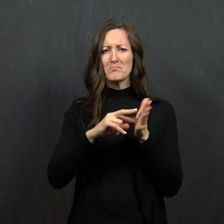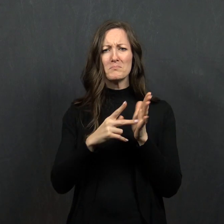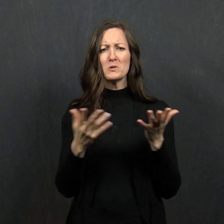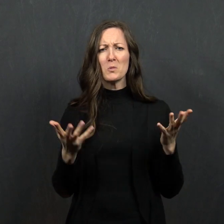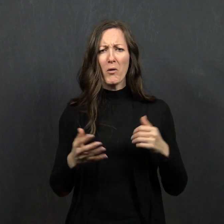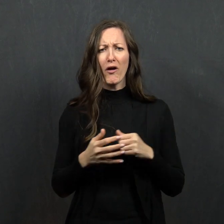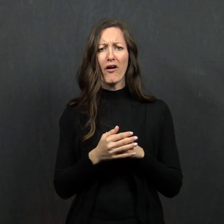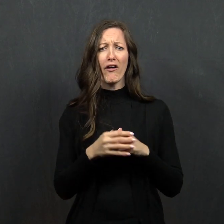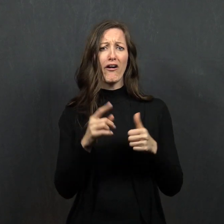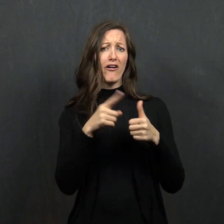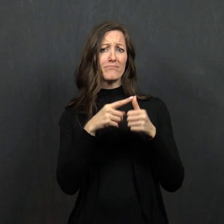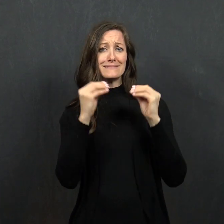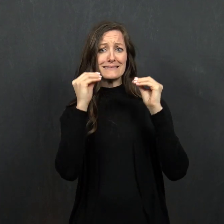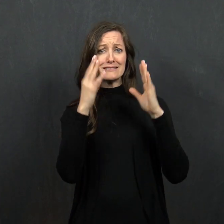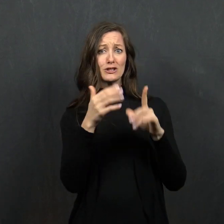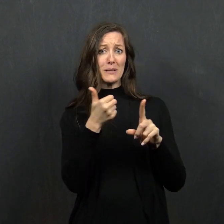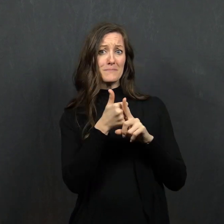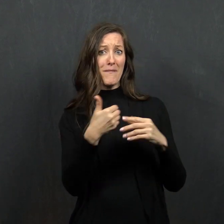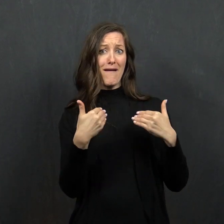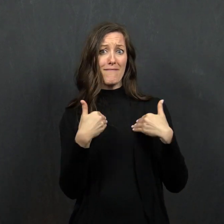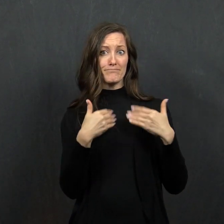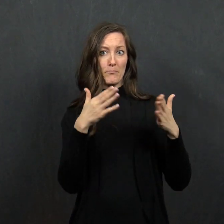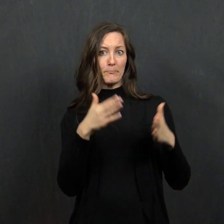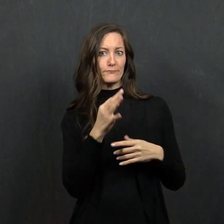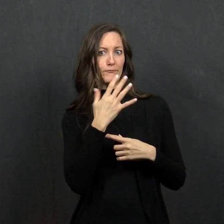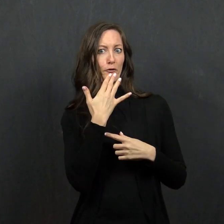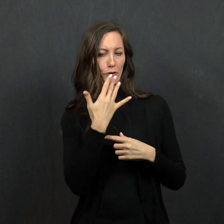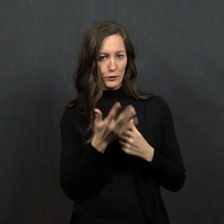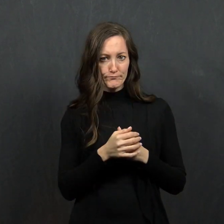which includes representation of teachers of color